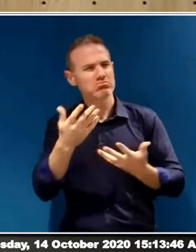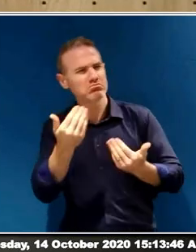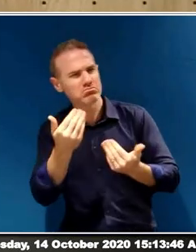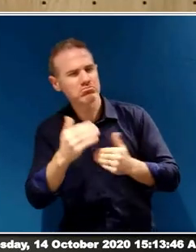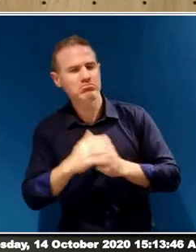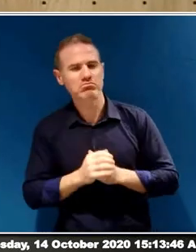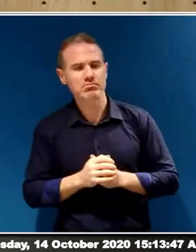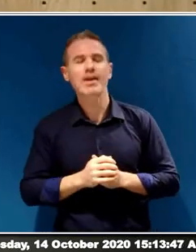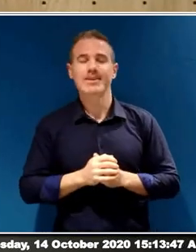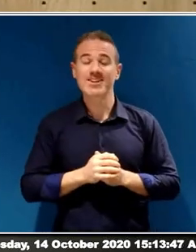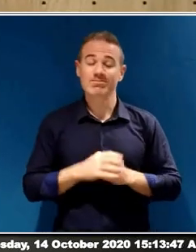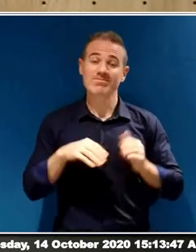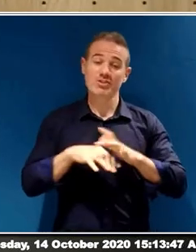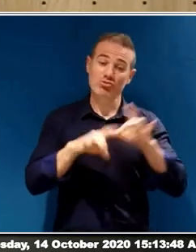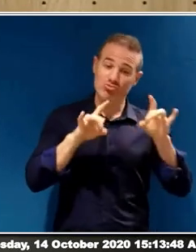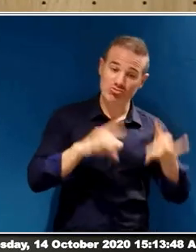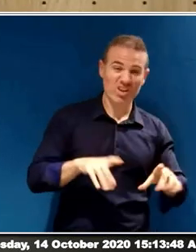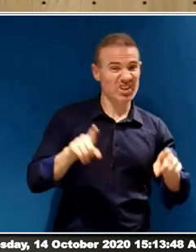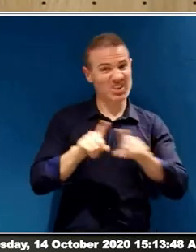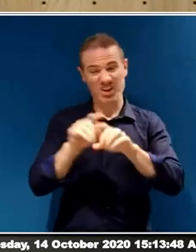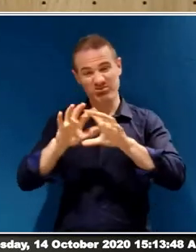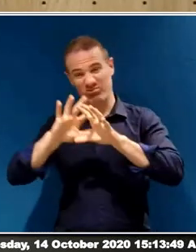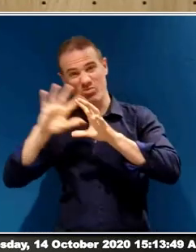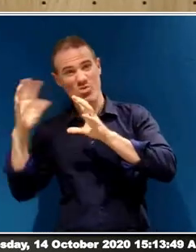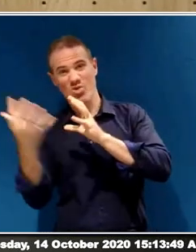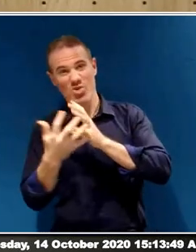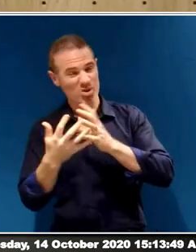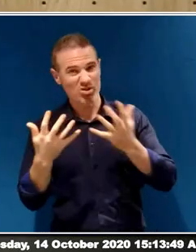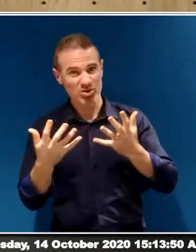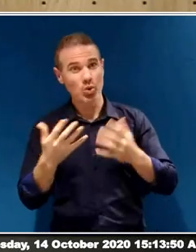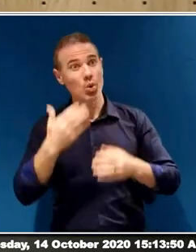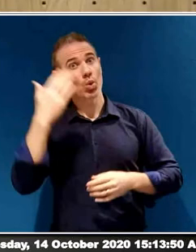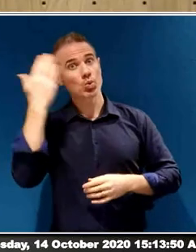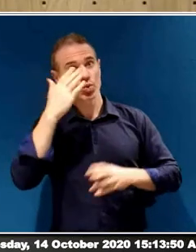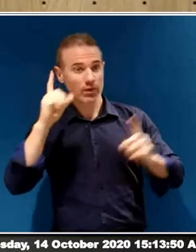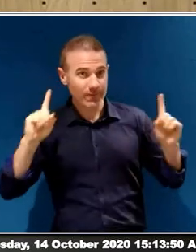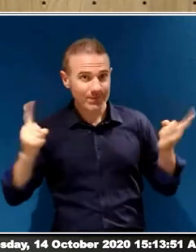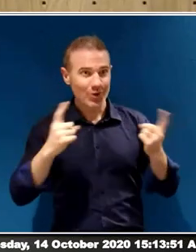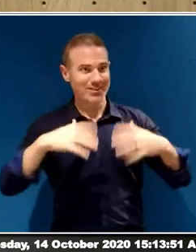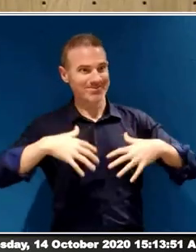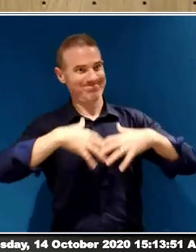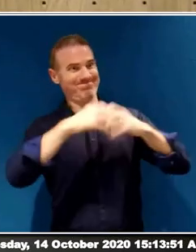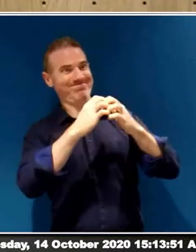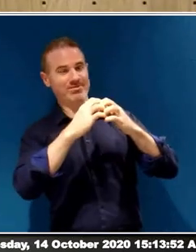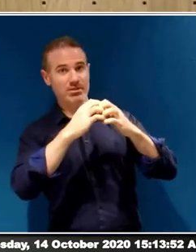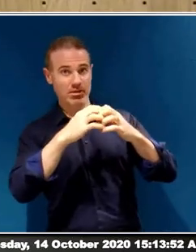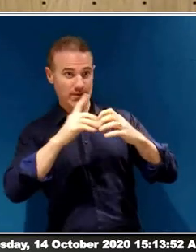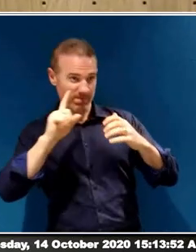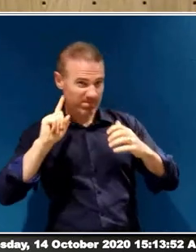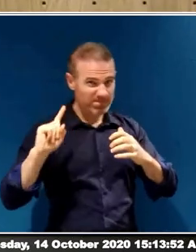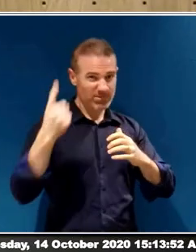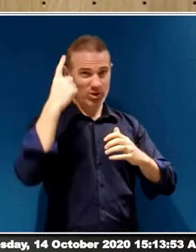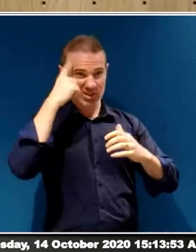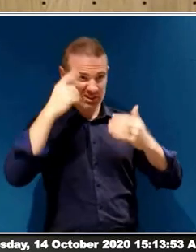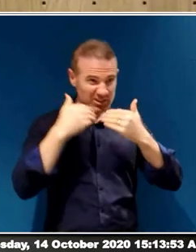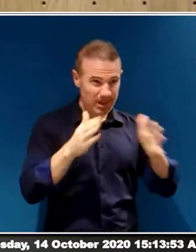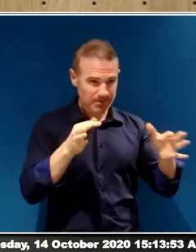initially designed to accommodate all students. So from the very beginning, many students with disability were placed in